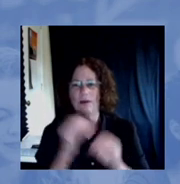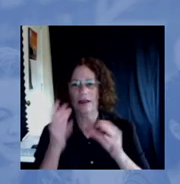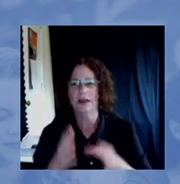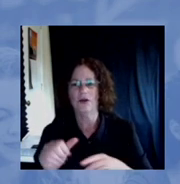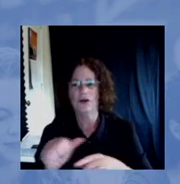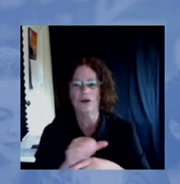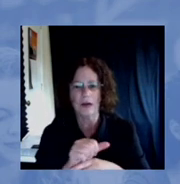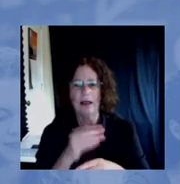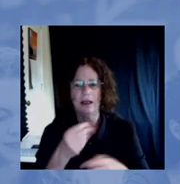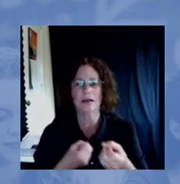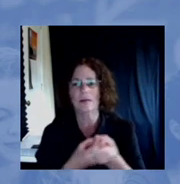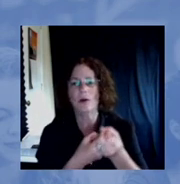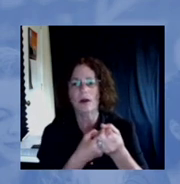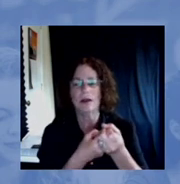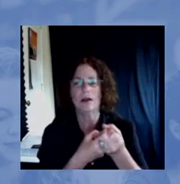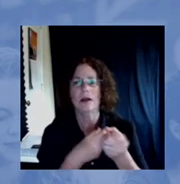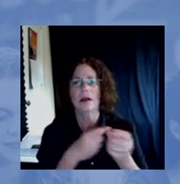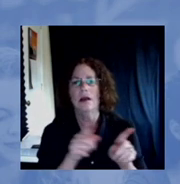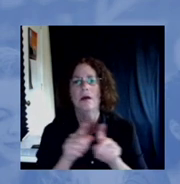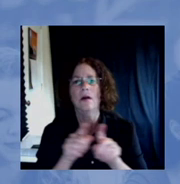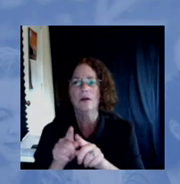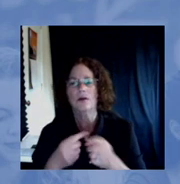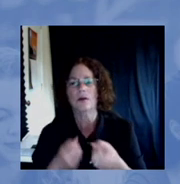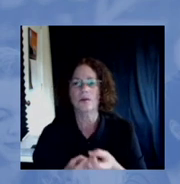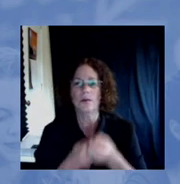AND ALSO OF COURSE, IT BOOST THE DIVERSITY OF THE PROFESSION.